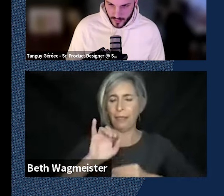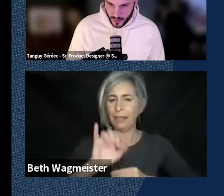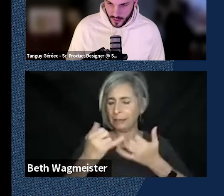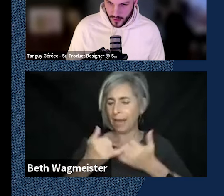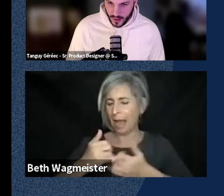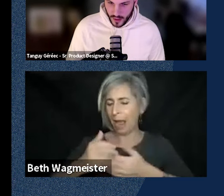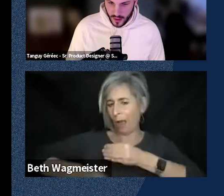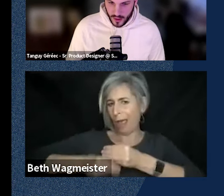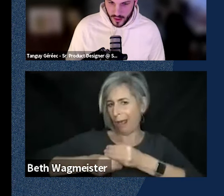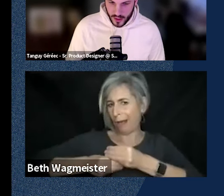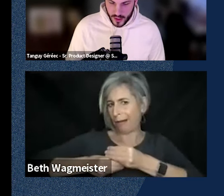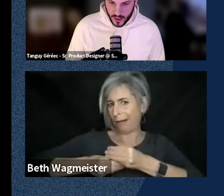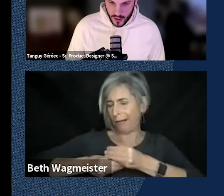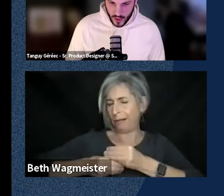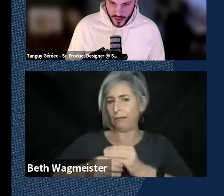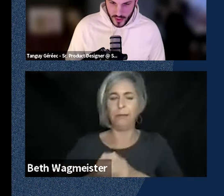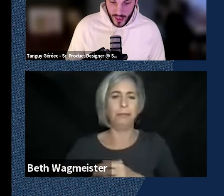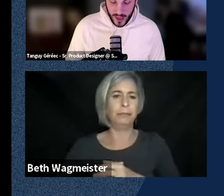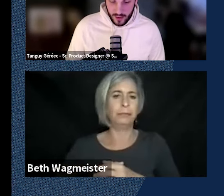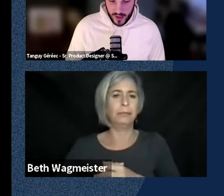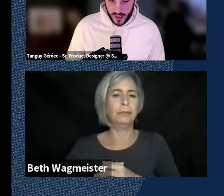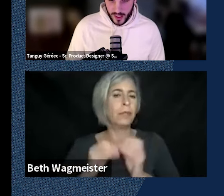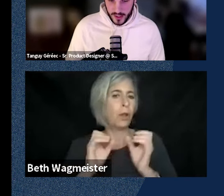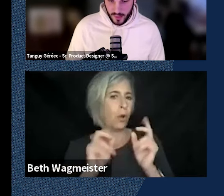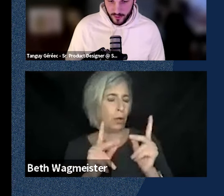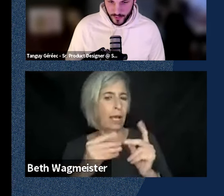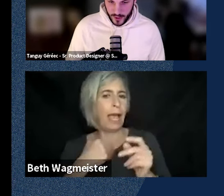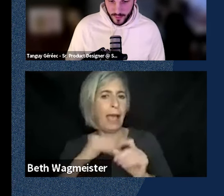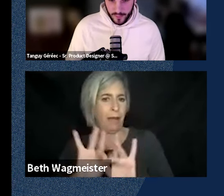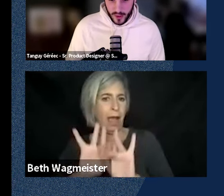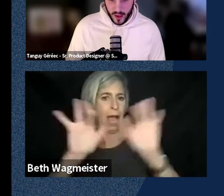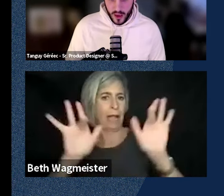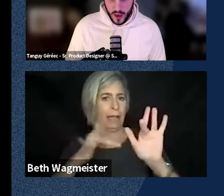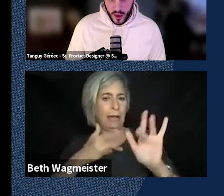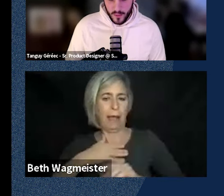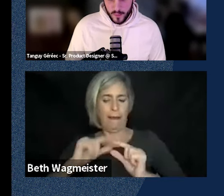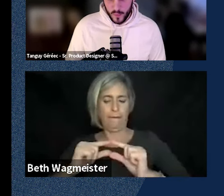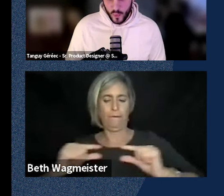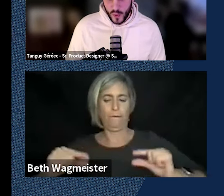Okay, so I have highlighted my footer.